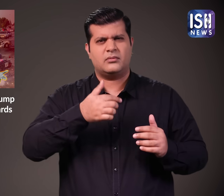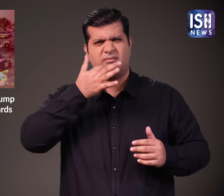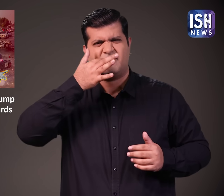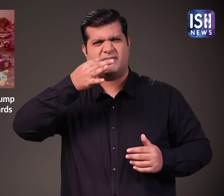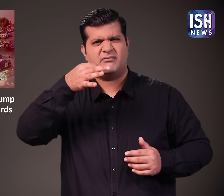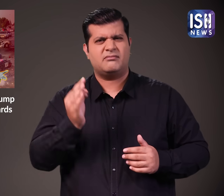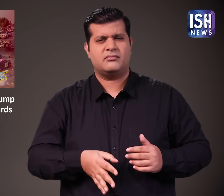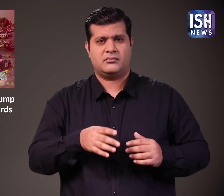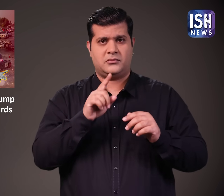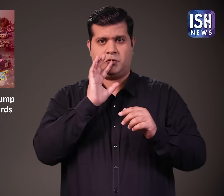And now their worry has actualised!